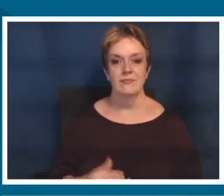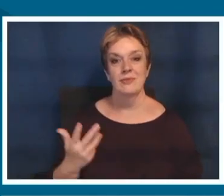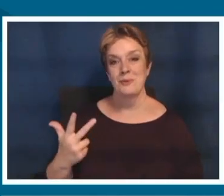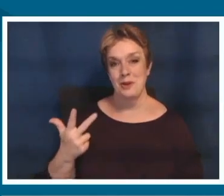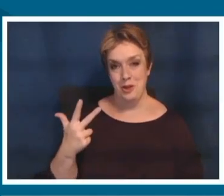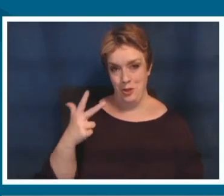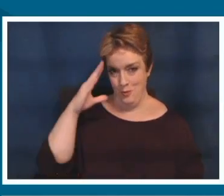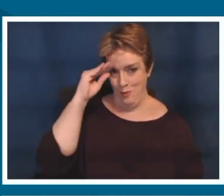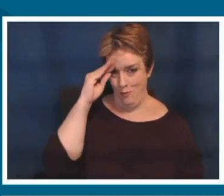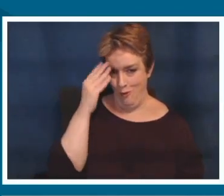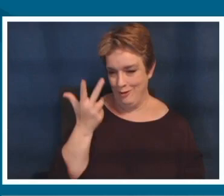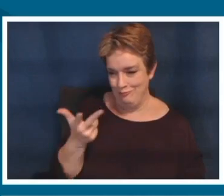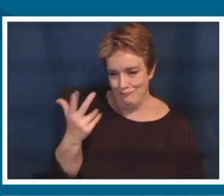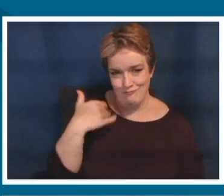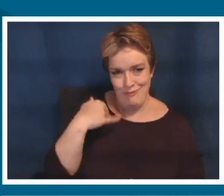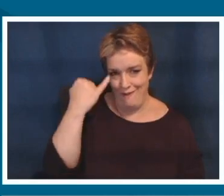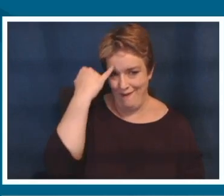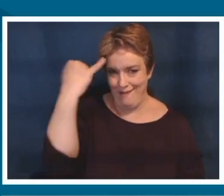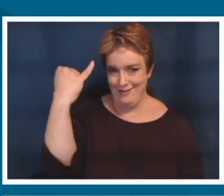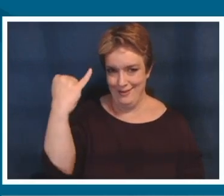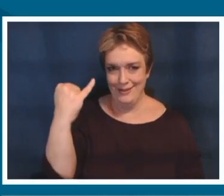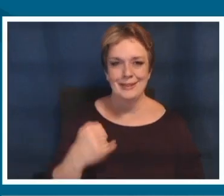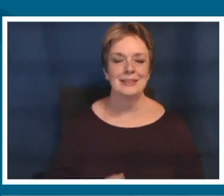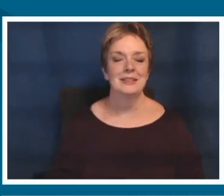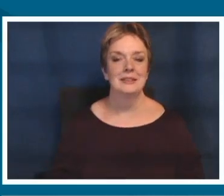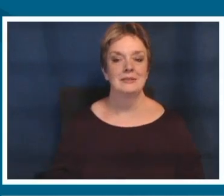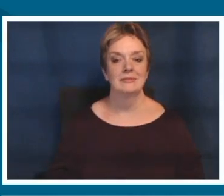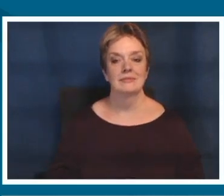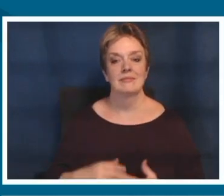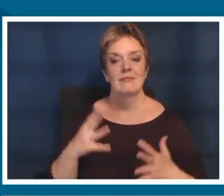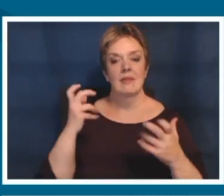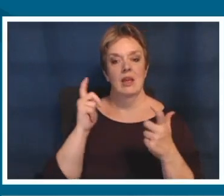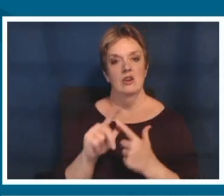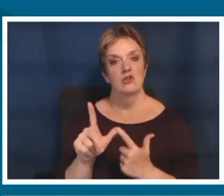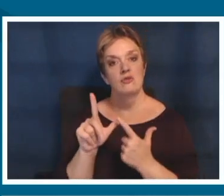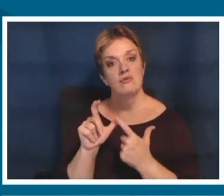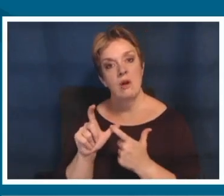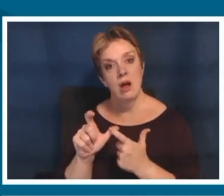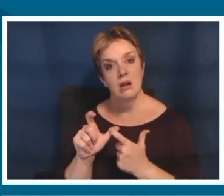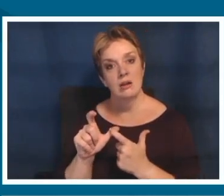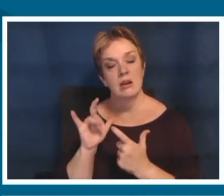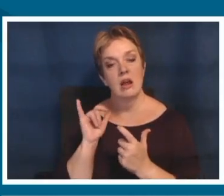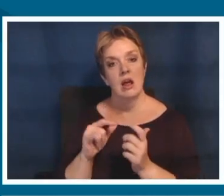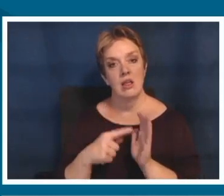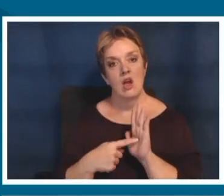idea and they wanted to run representing